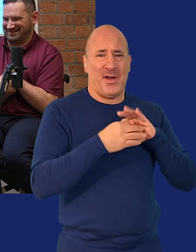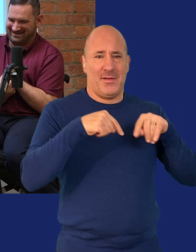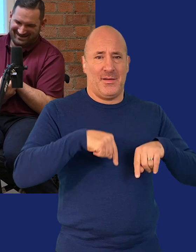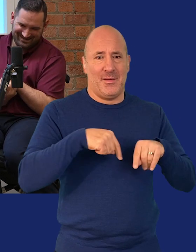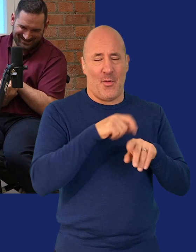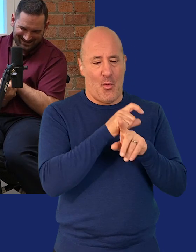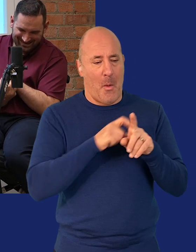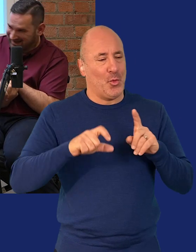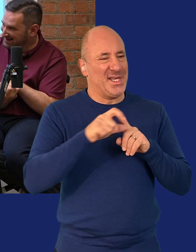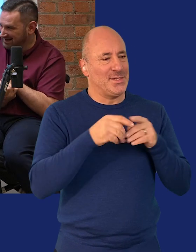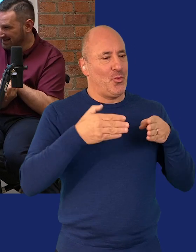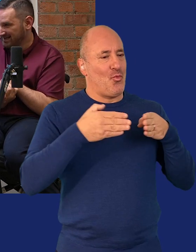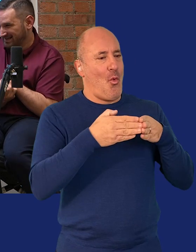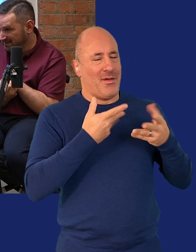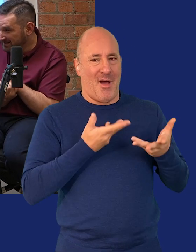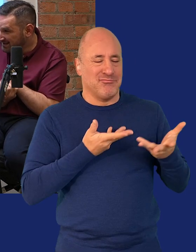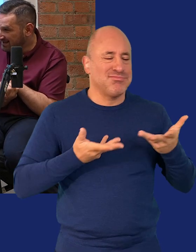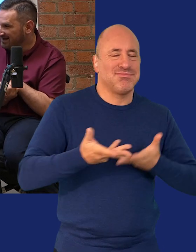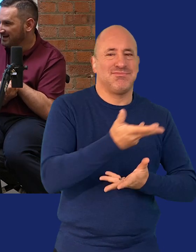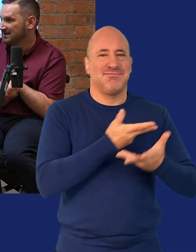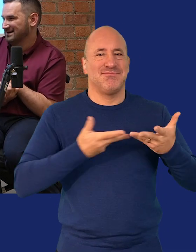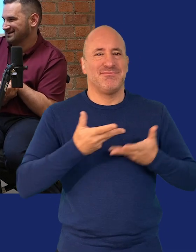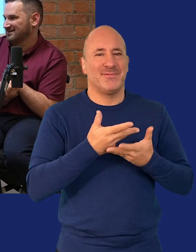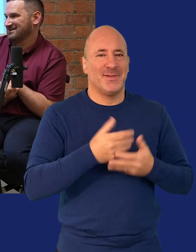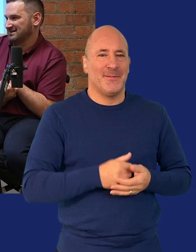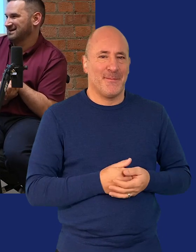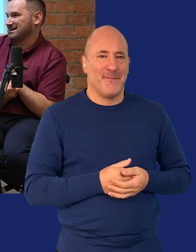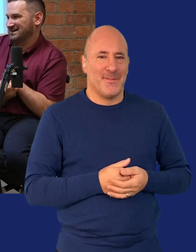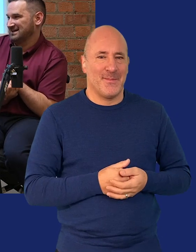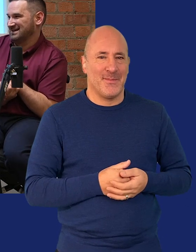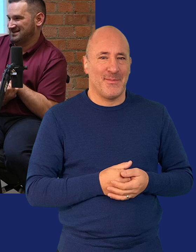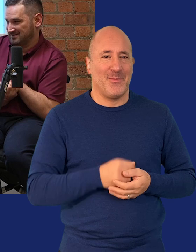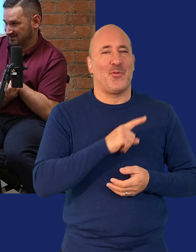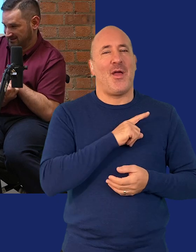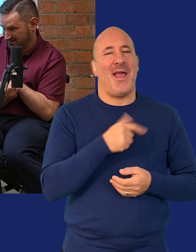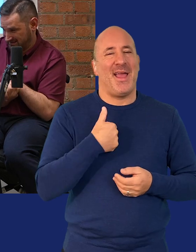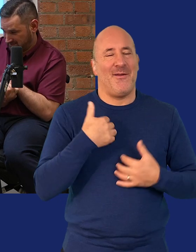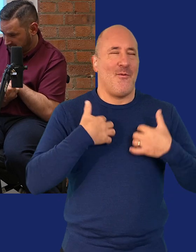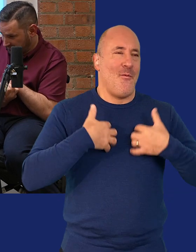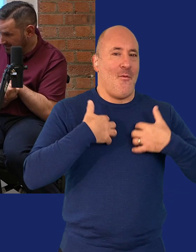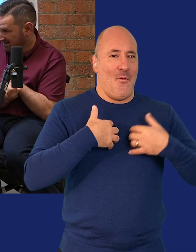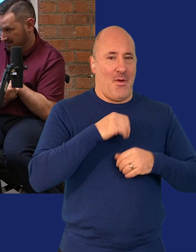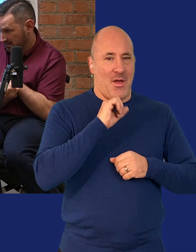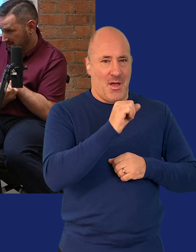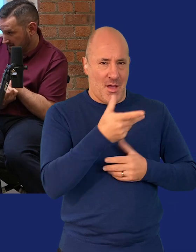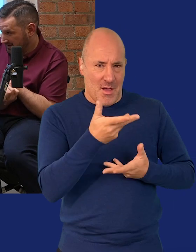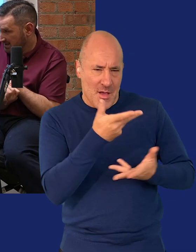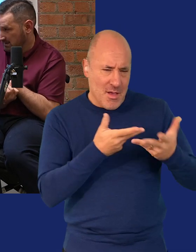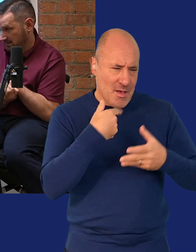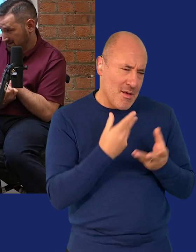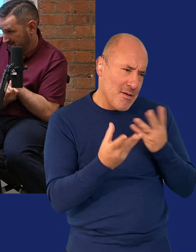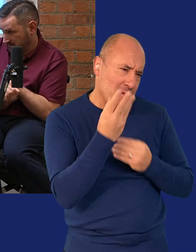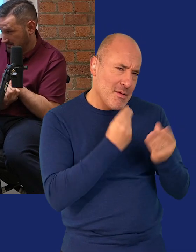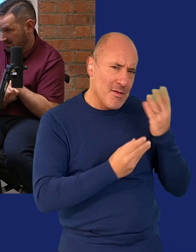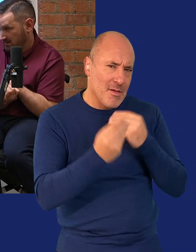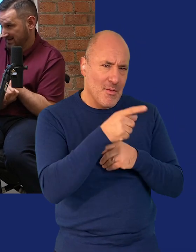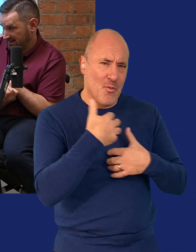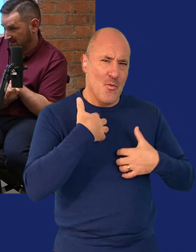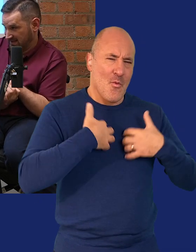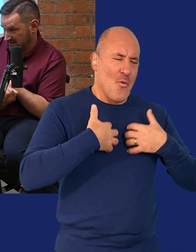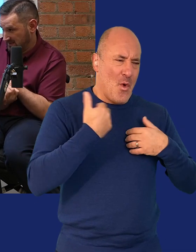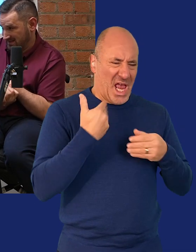after, uh, the podcast, um, like, and joining us on a Community